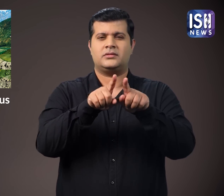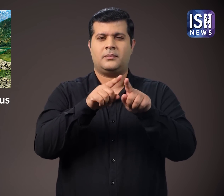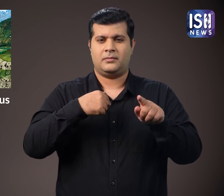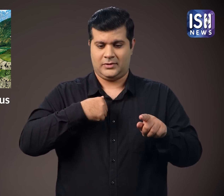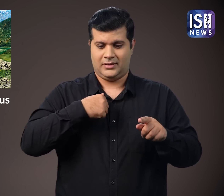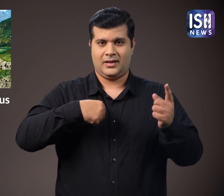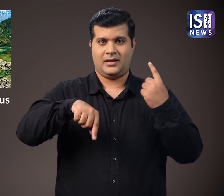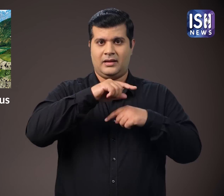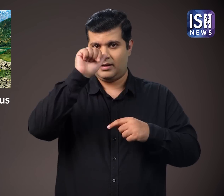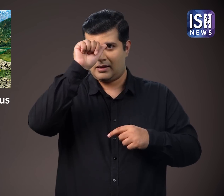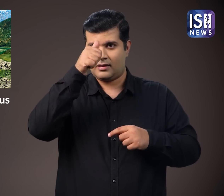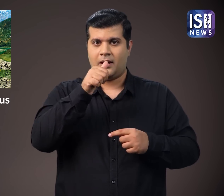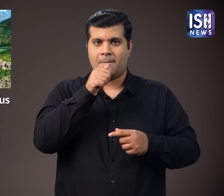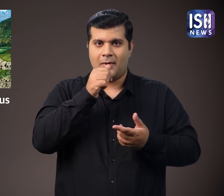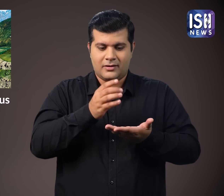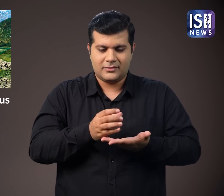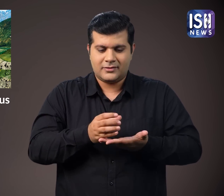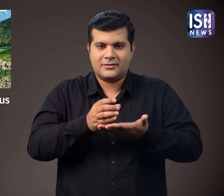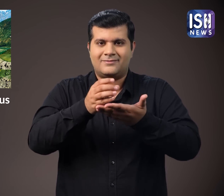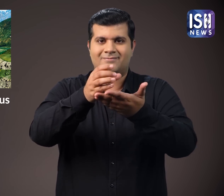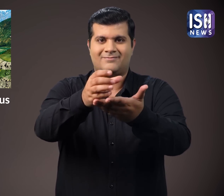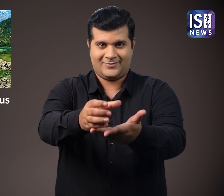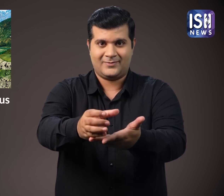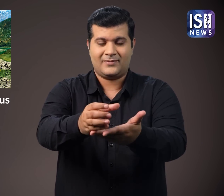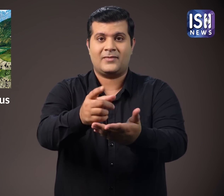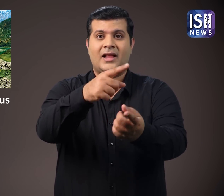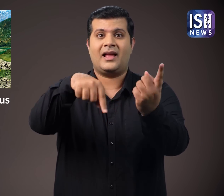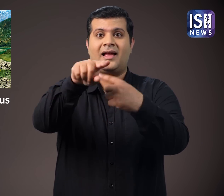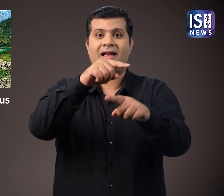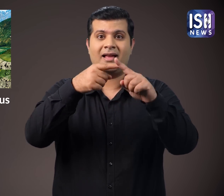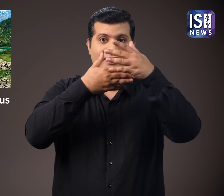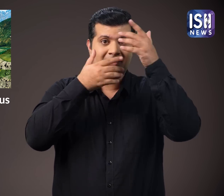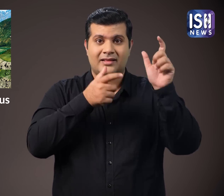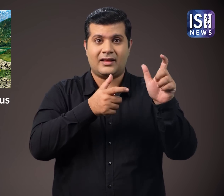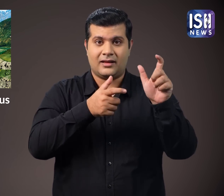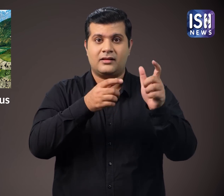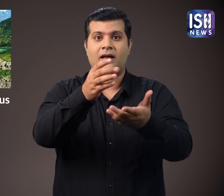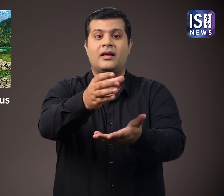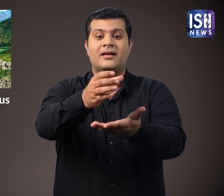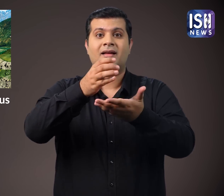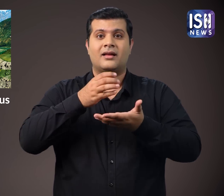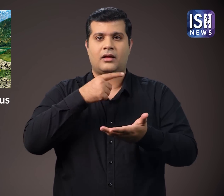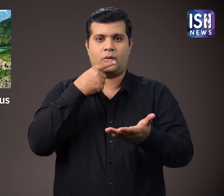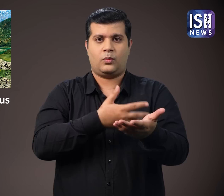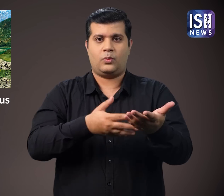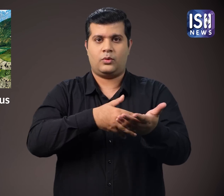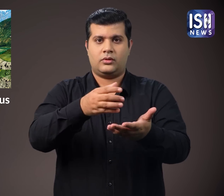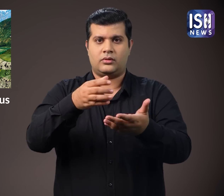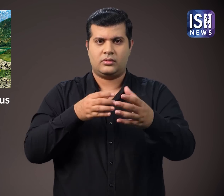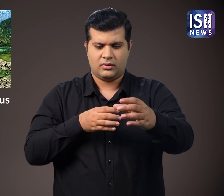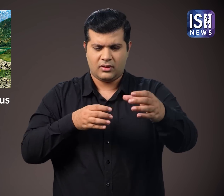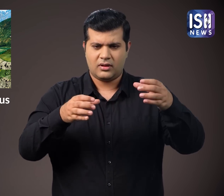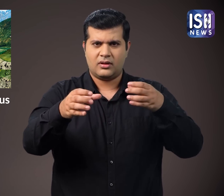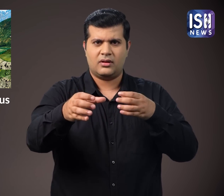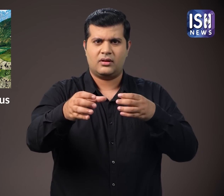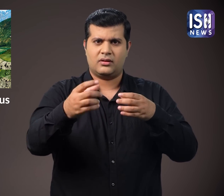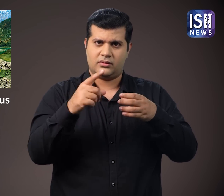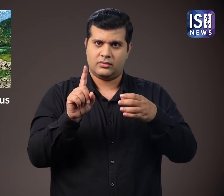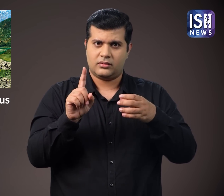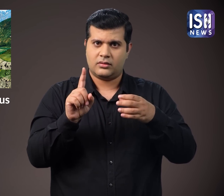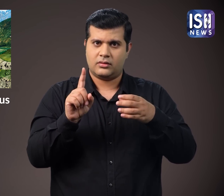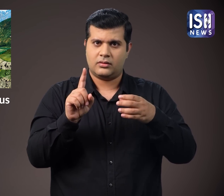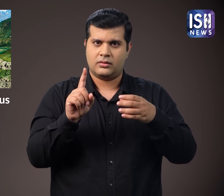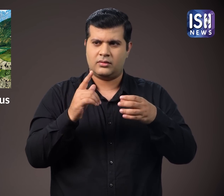For instance, India gives a glass of water to Pakistan and these terror attacks from Pakistan give us a glass of blood! Is this right?